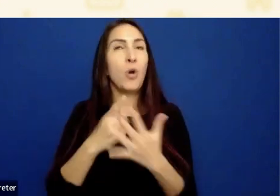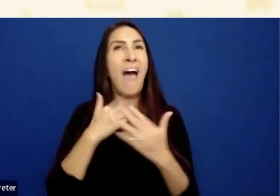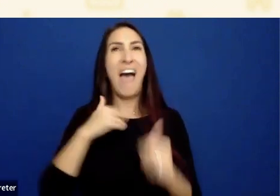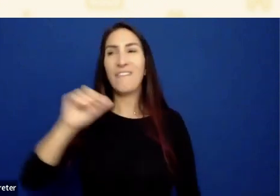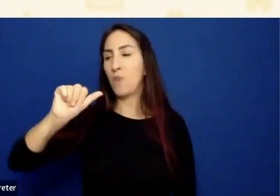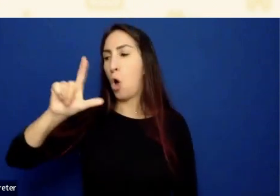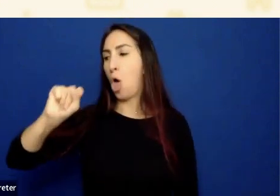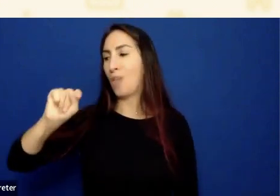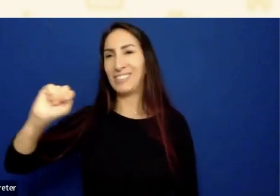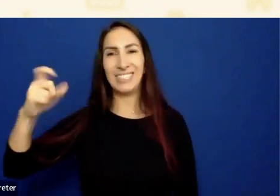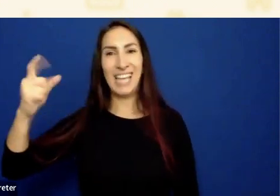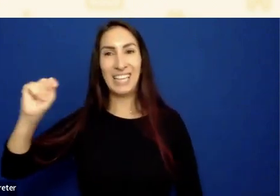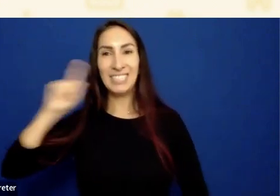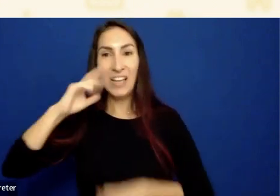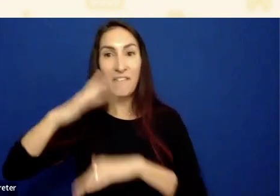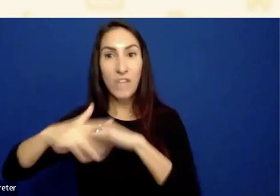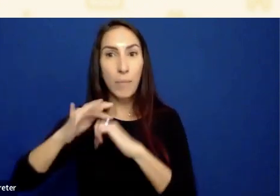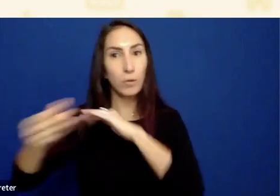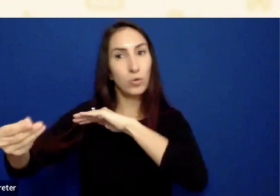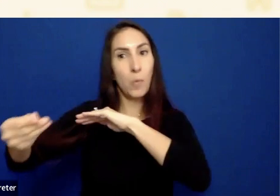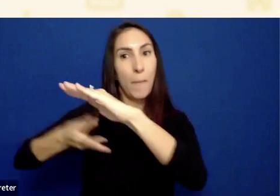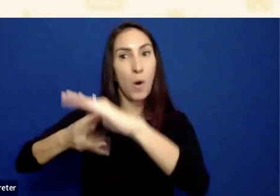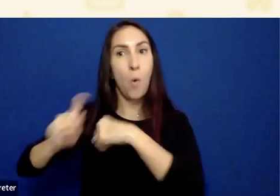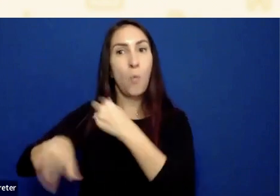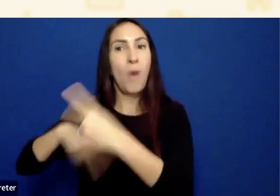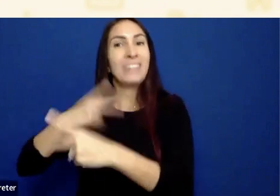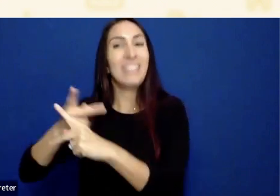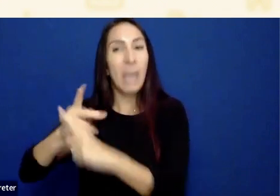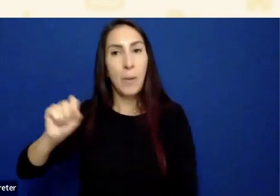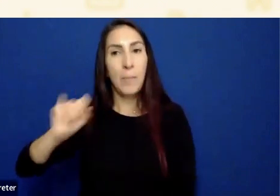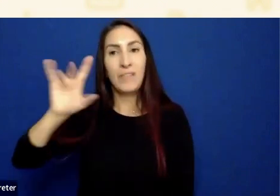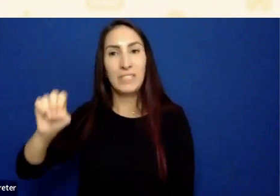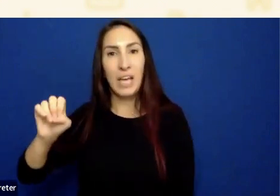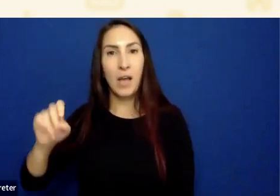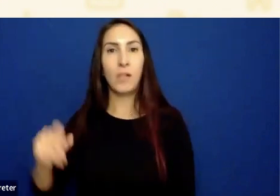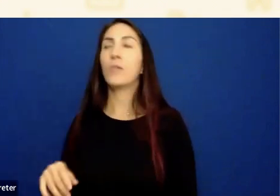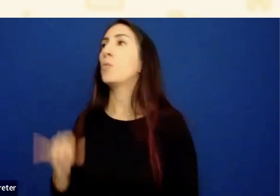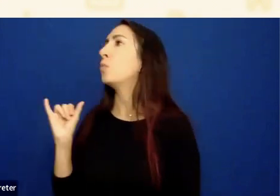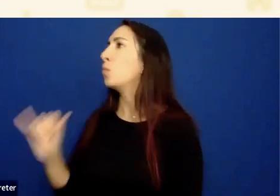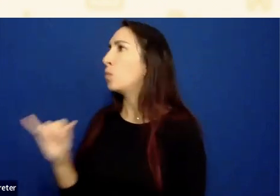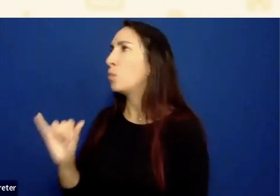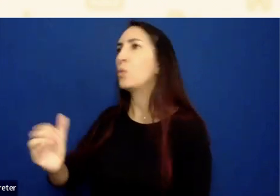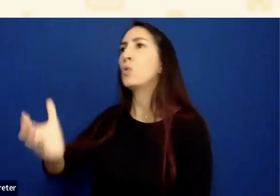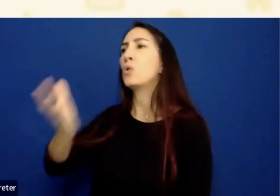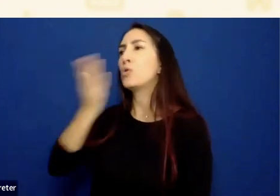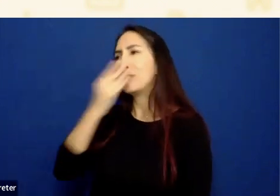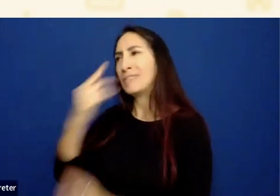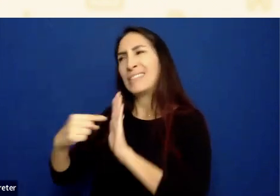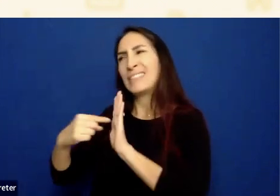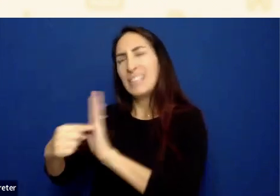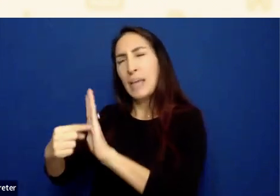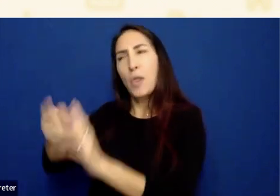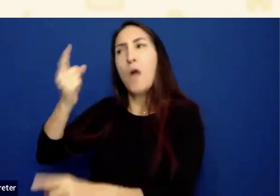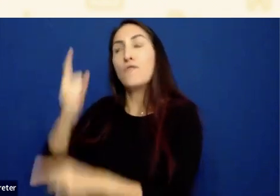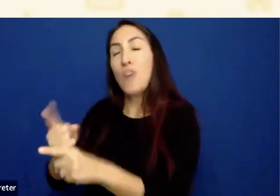[crosstalk 00:23:15] I wouldn’t know. Yes. That’s a really good example of those places where we just need